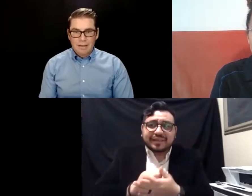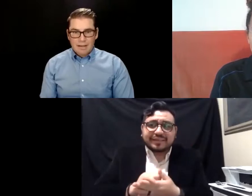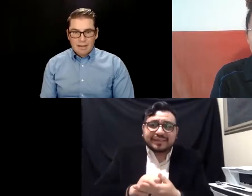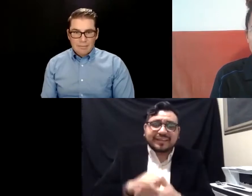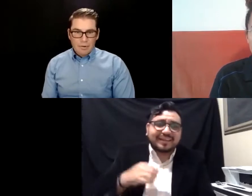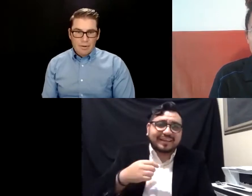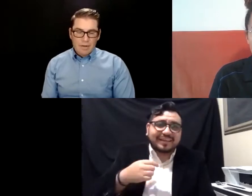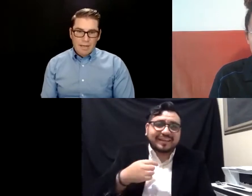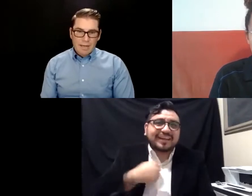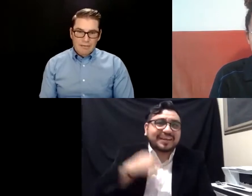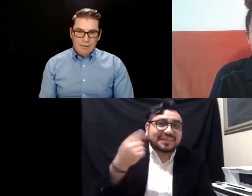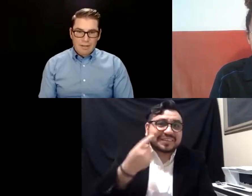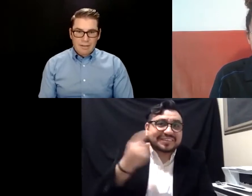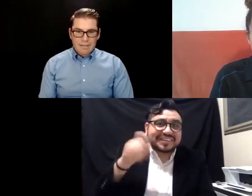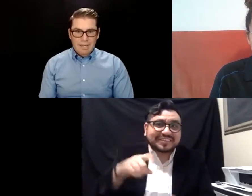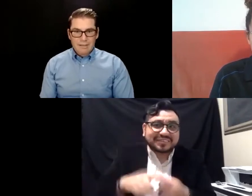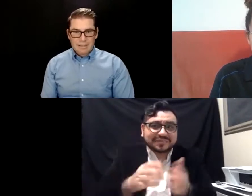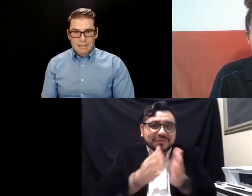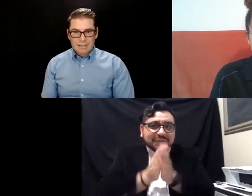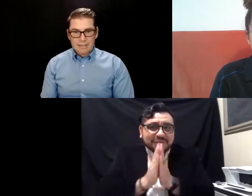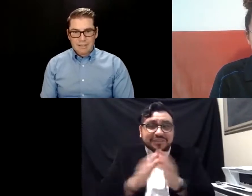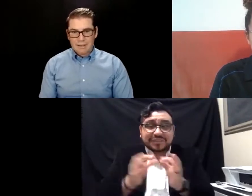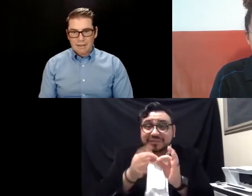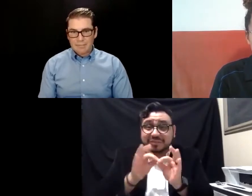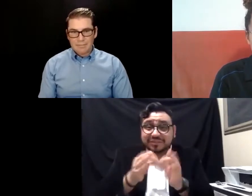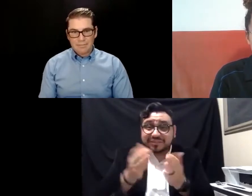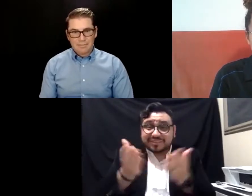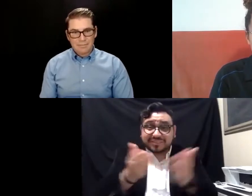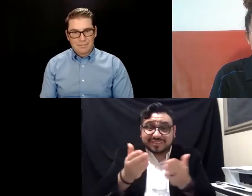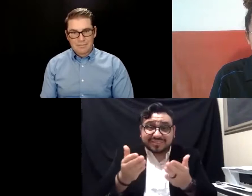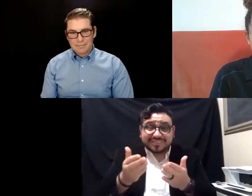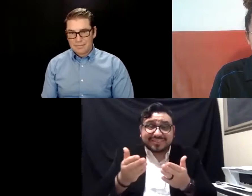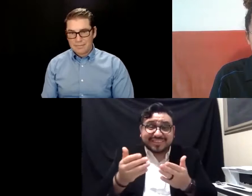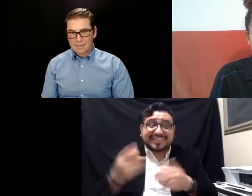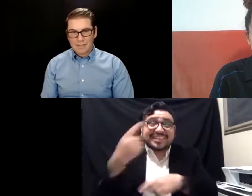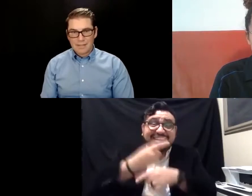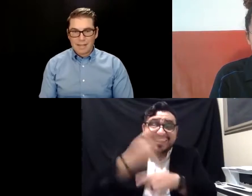Boy, what did I confront, the challenges.